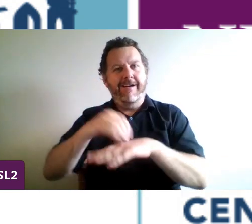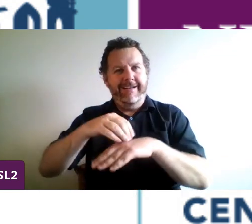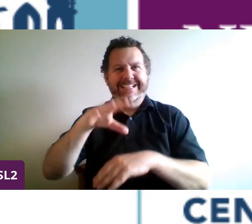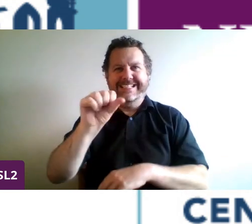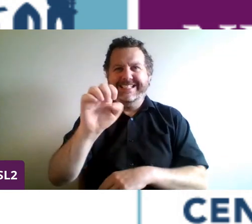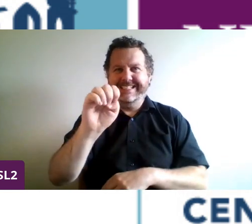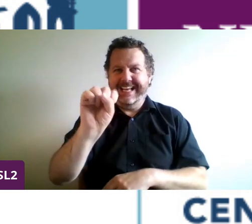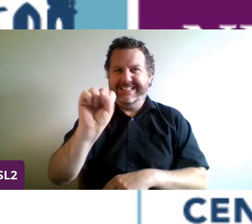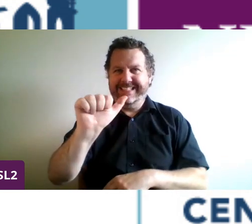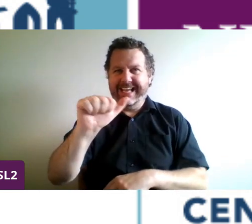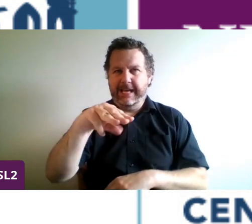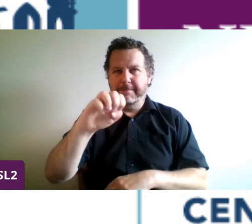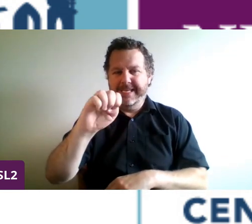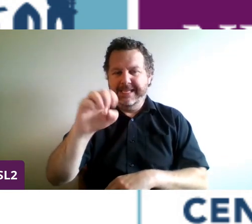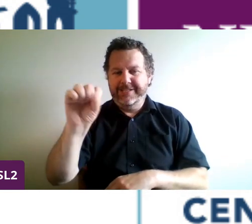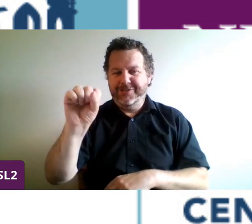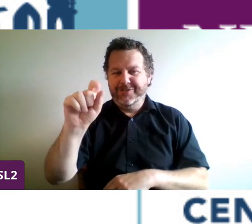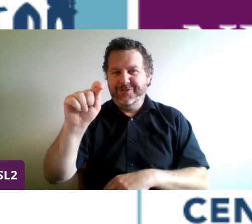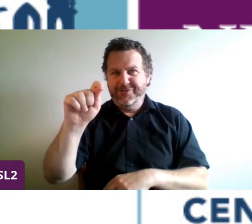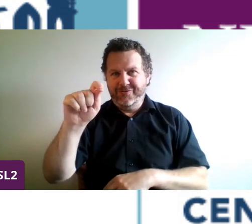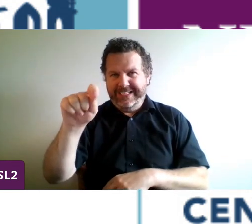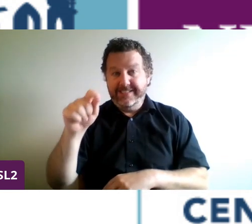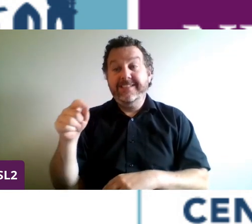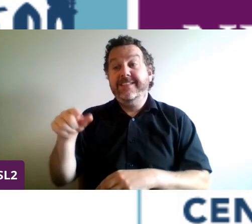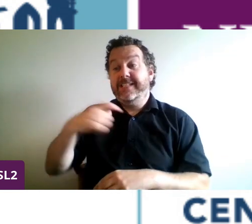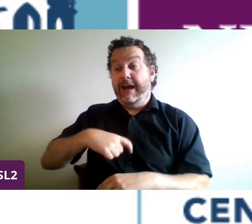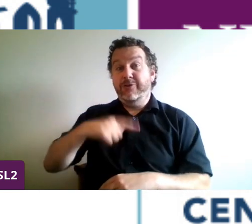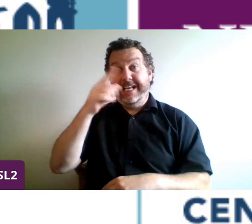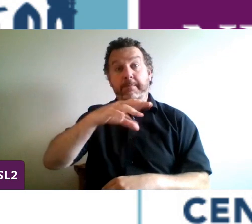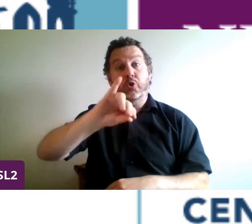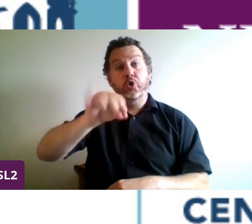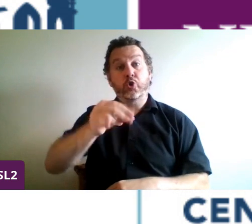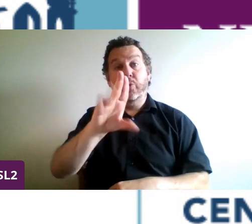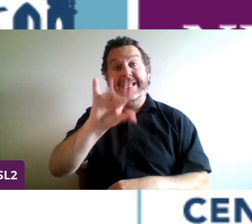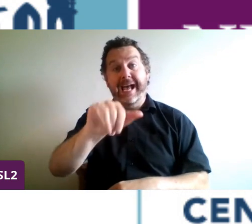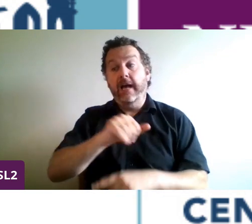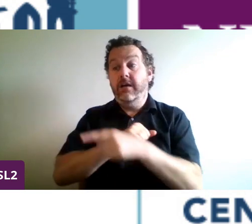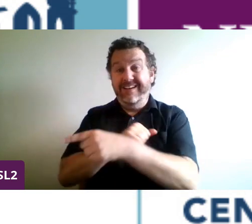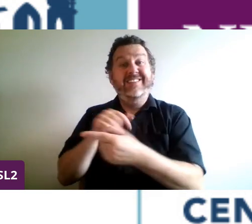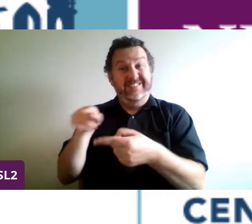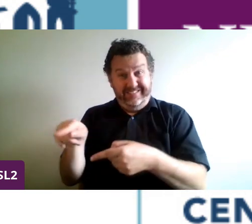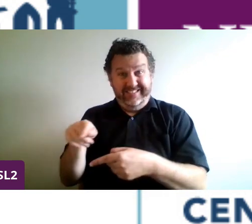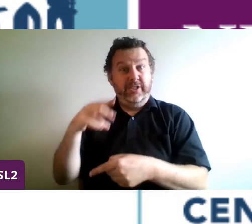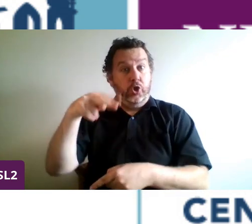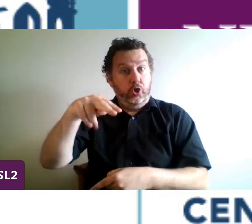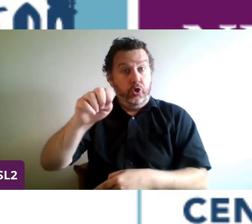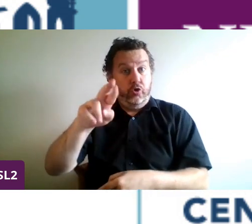Her neuro diversity is not the focus of her character. It was introduced as part of her.